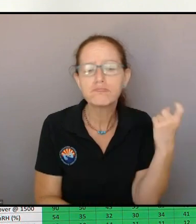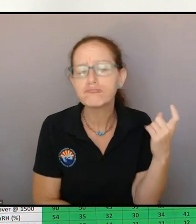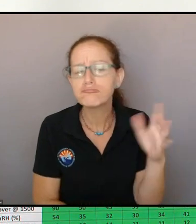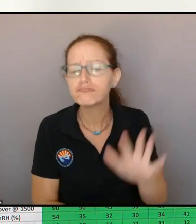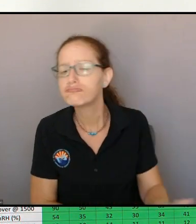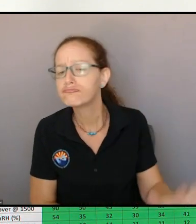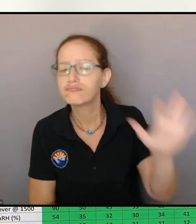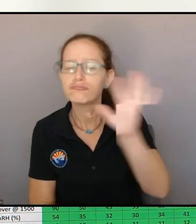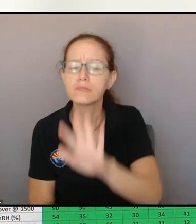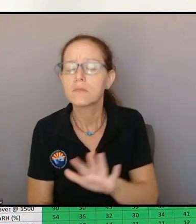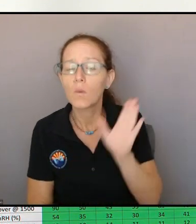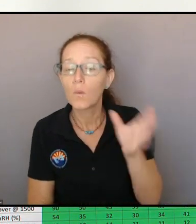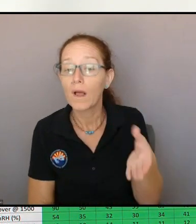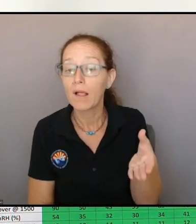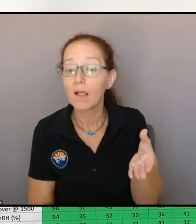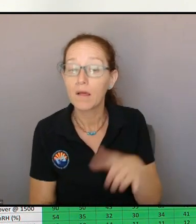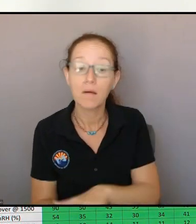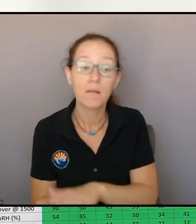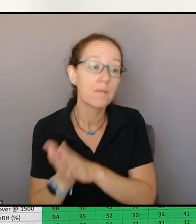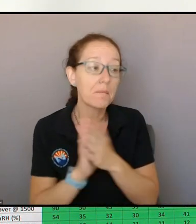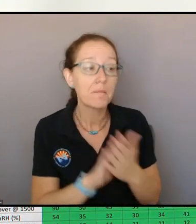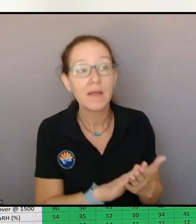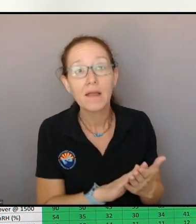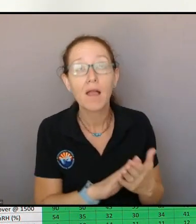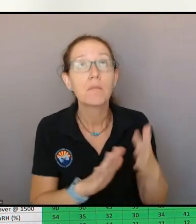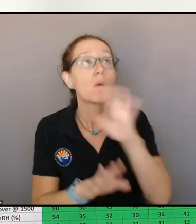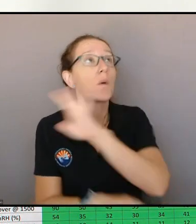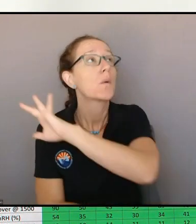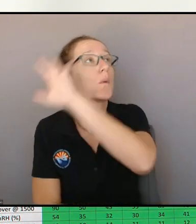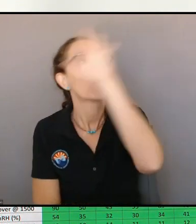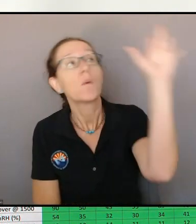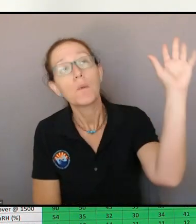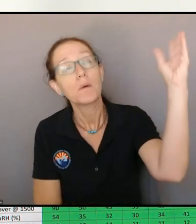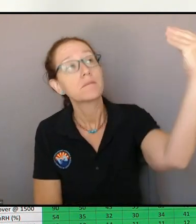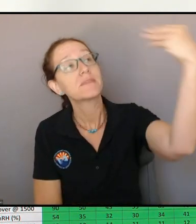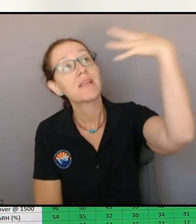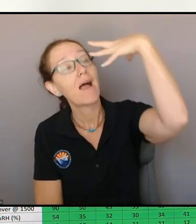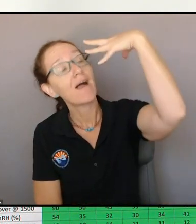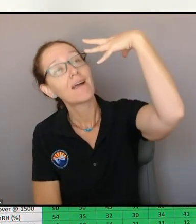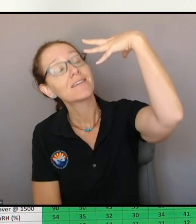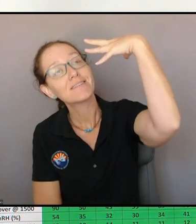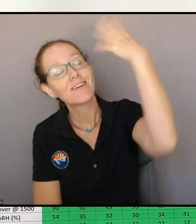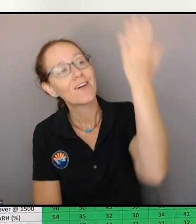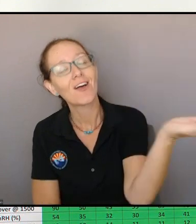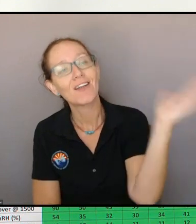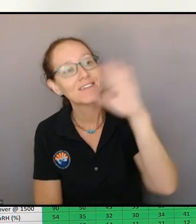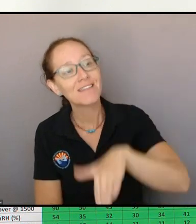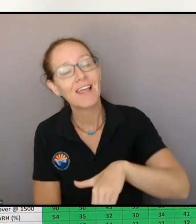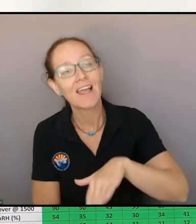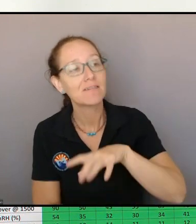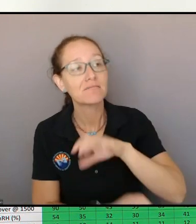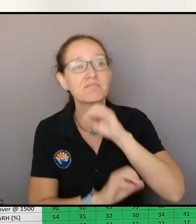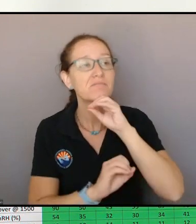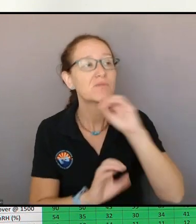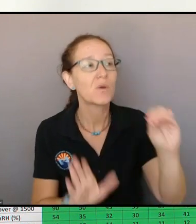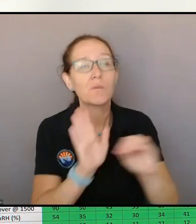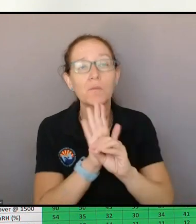you know, totally blue, sunny skies with no precipitation potential. We are still carrying around